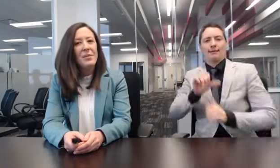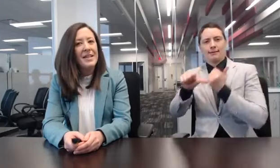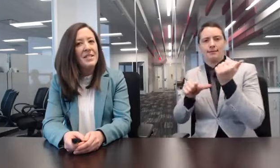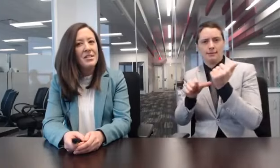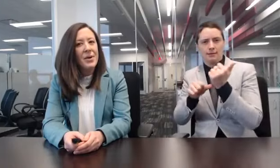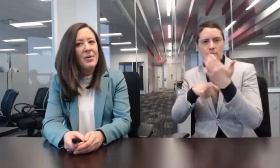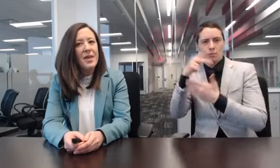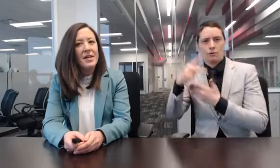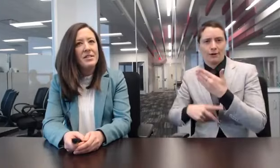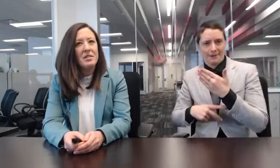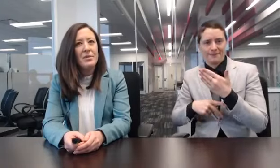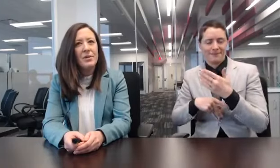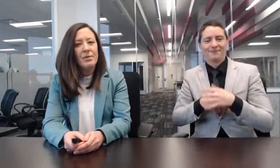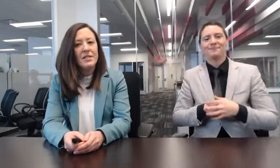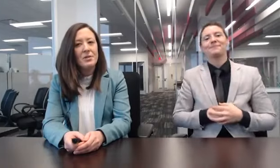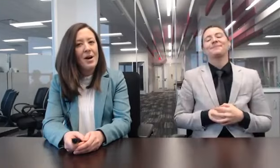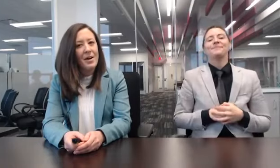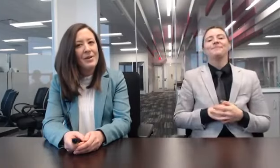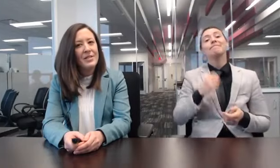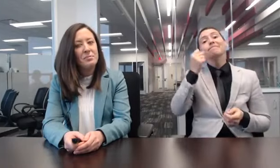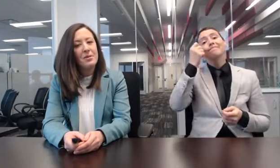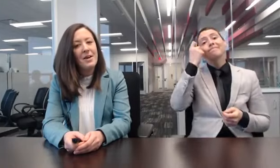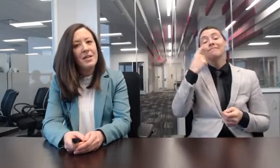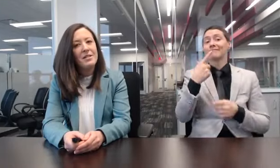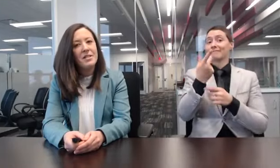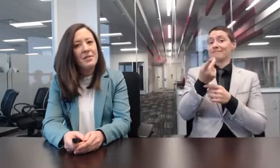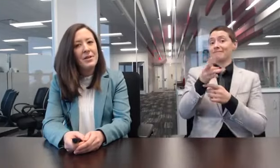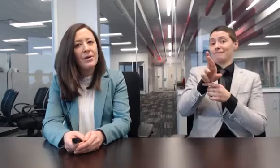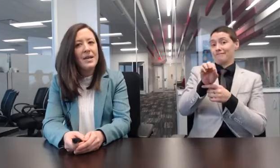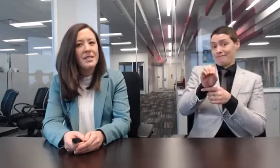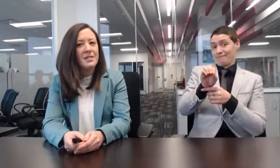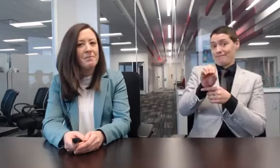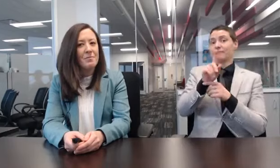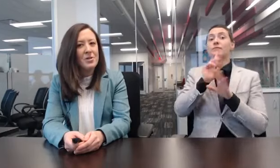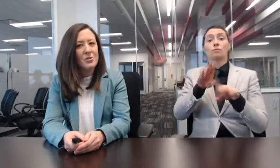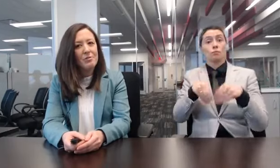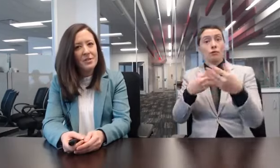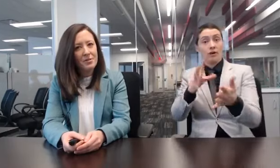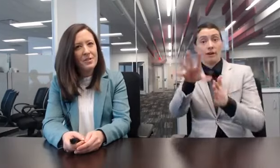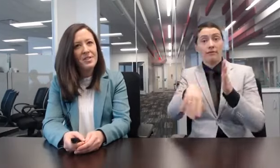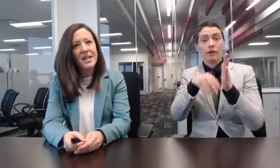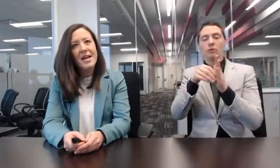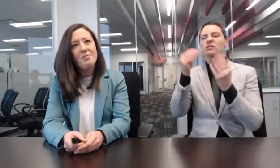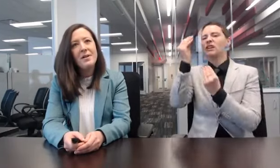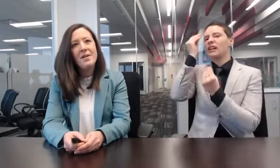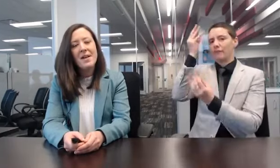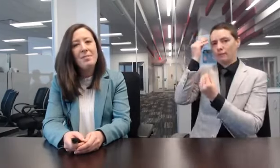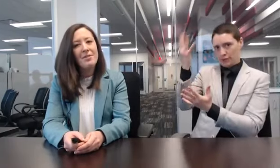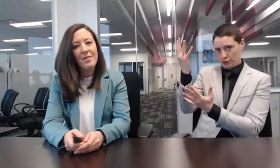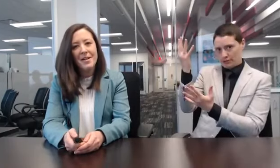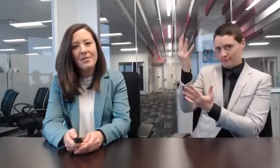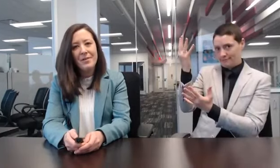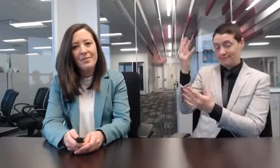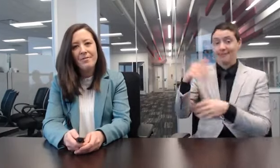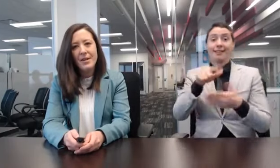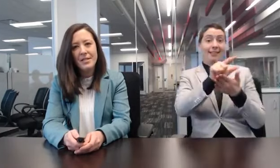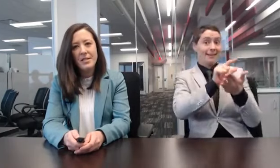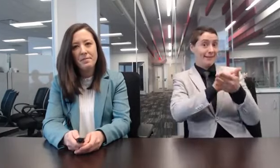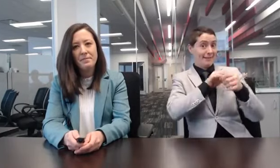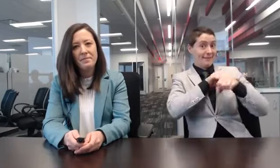Please know that Disability Rights Ohio is providing this video as an informational resource and we are not providing legal advice.